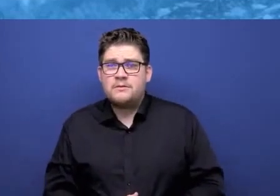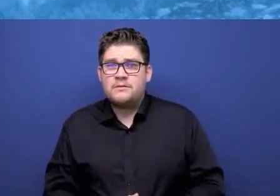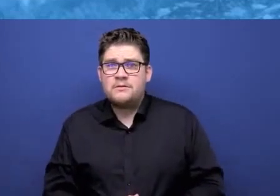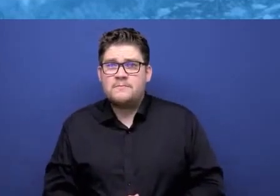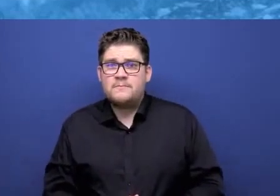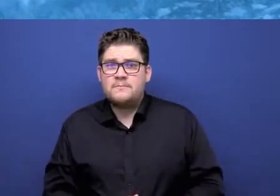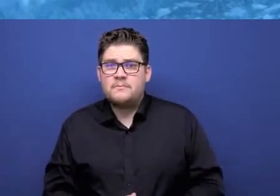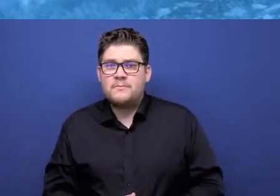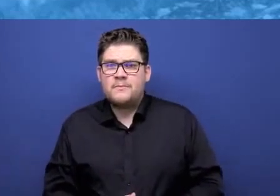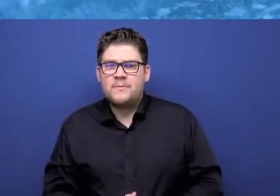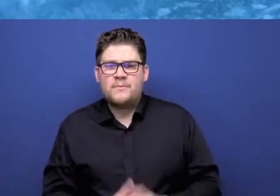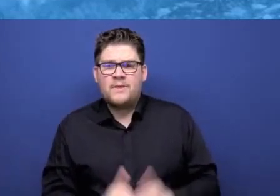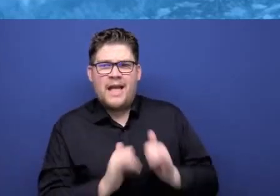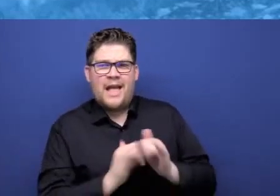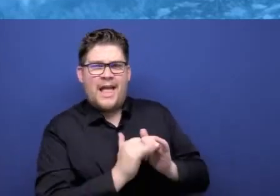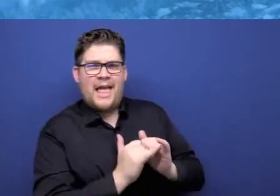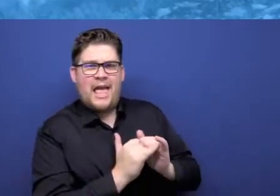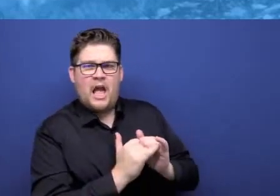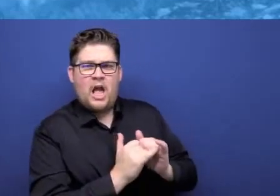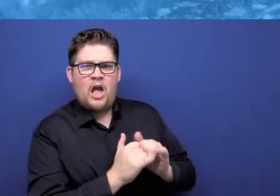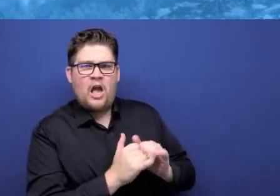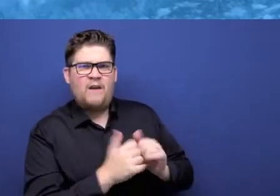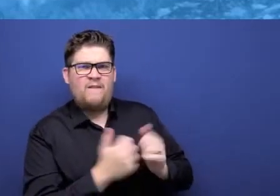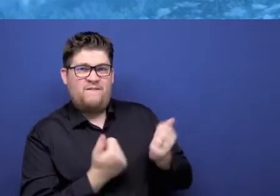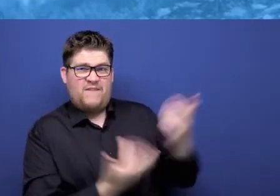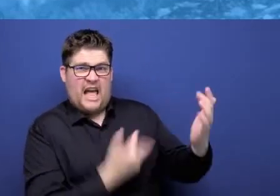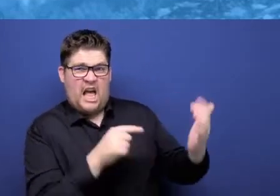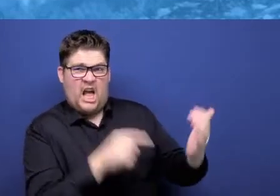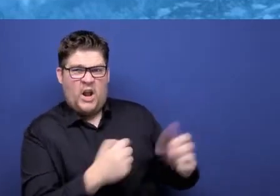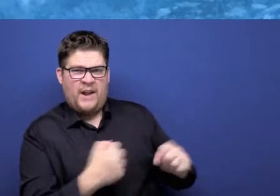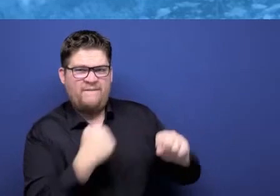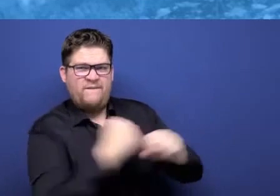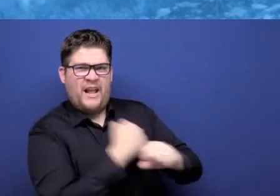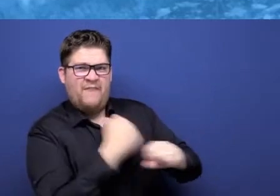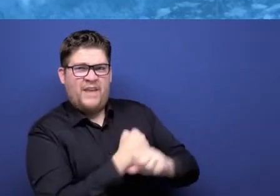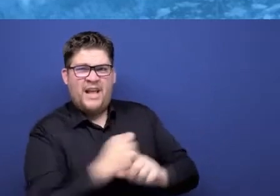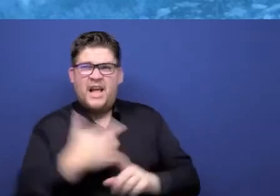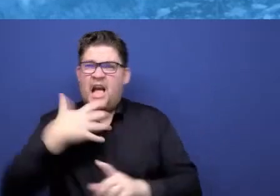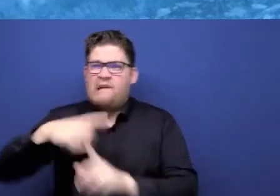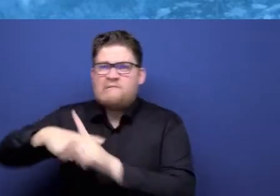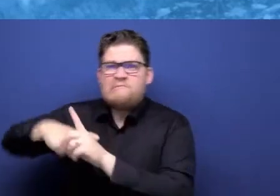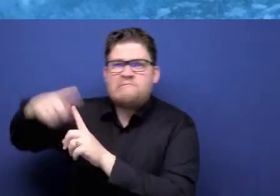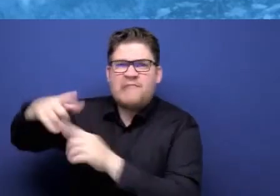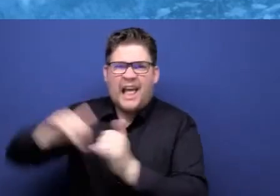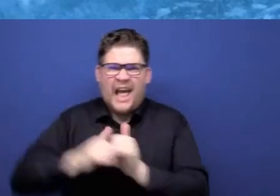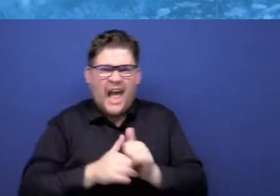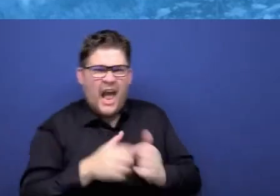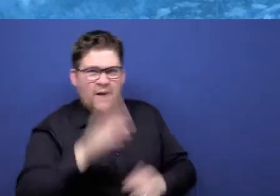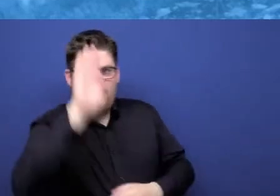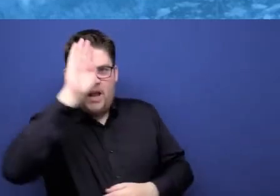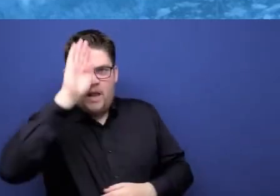Uh the fighting these fires when the temperatures this high. Yeah, it's a It's a really good